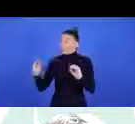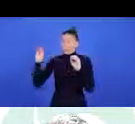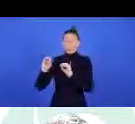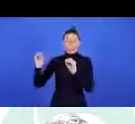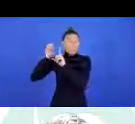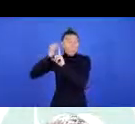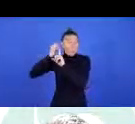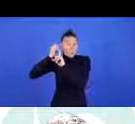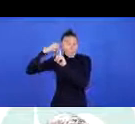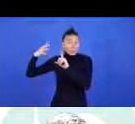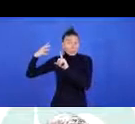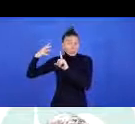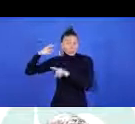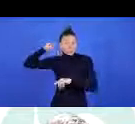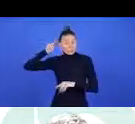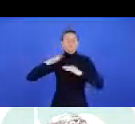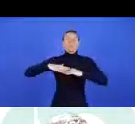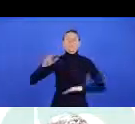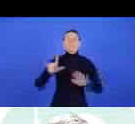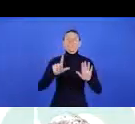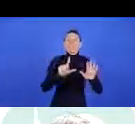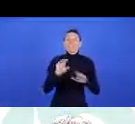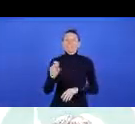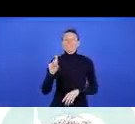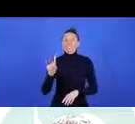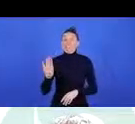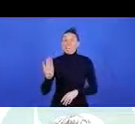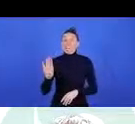is defined as without amplification one has